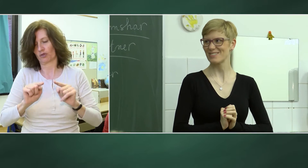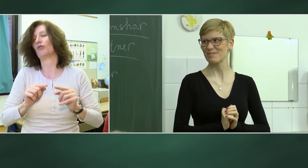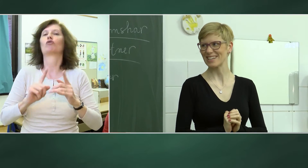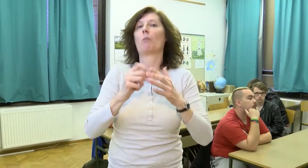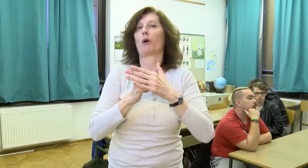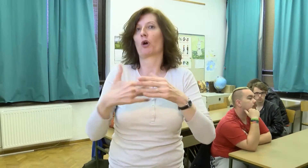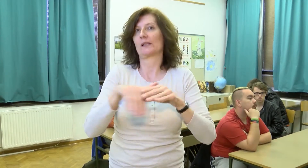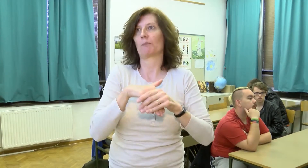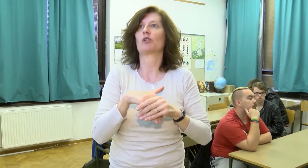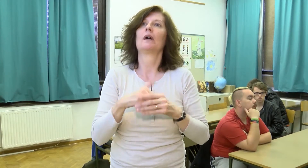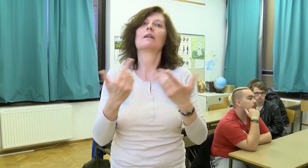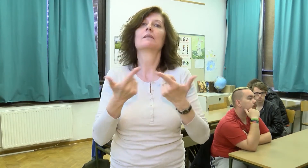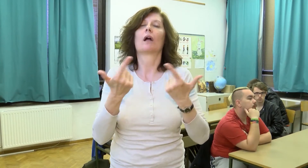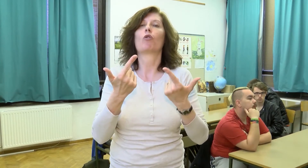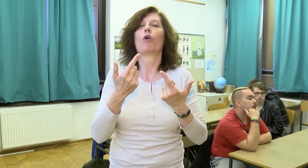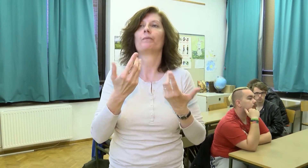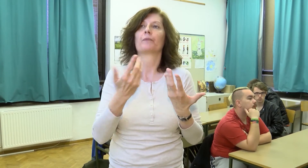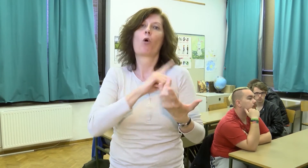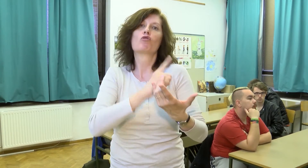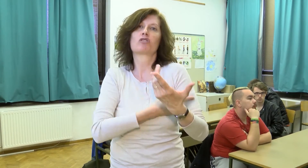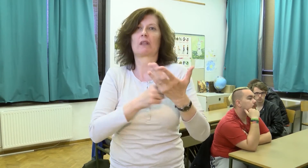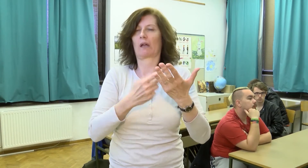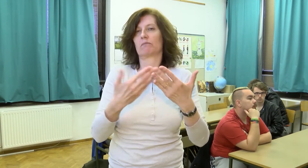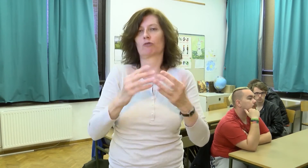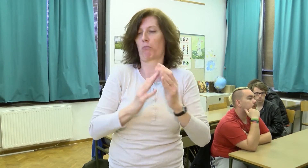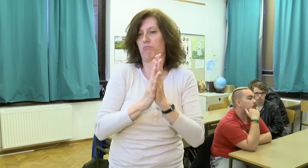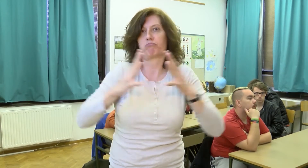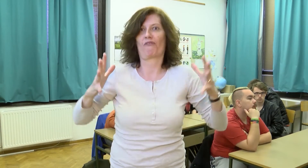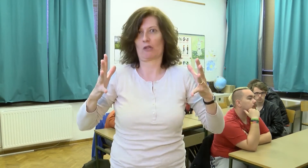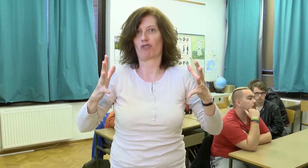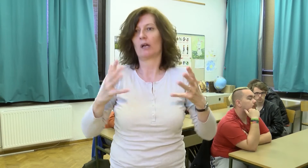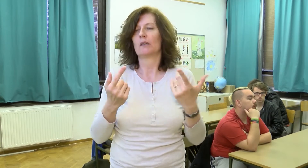This is how the supported employment works for me. In this way, my work has a greater effect,